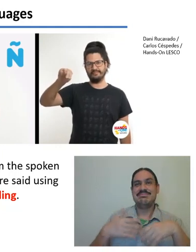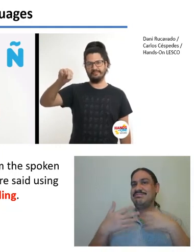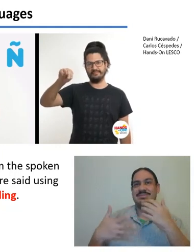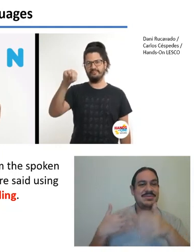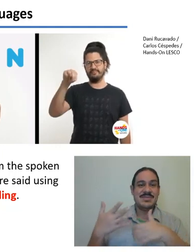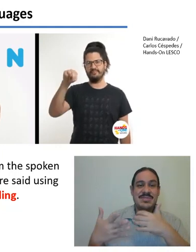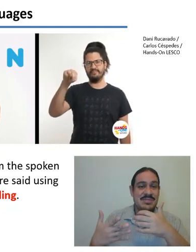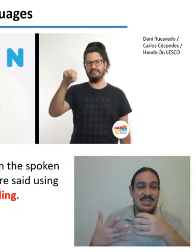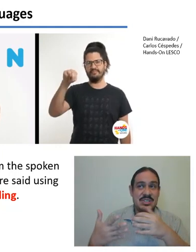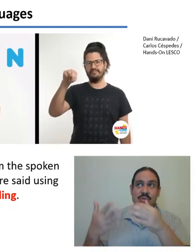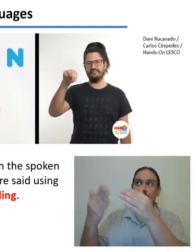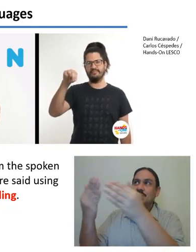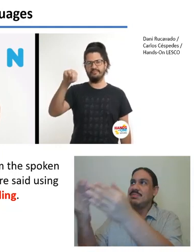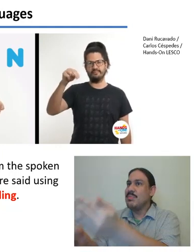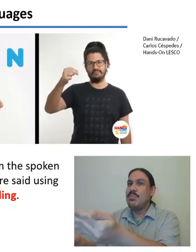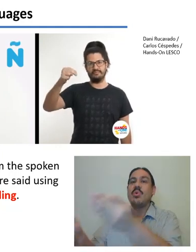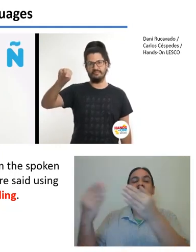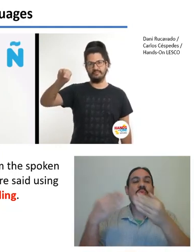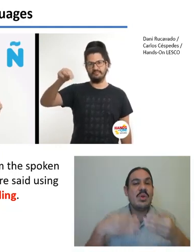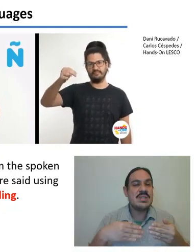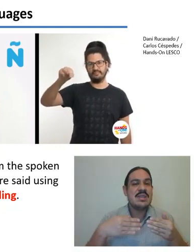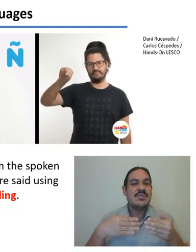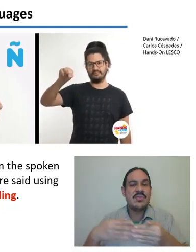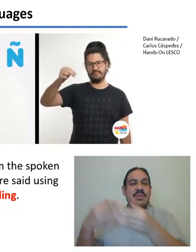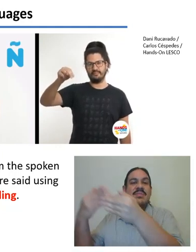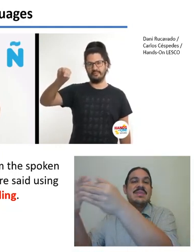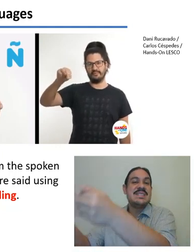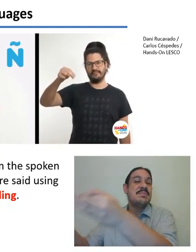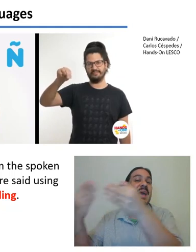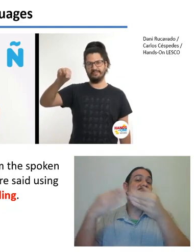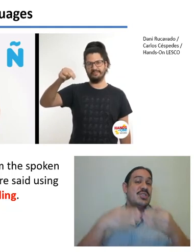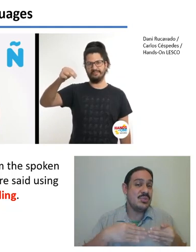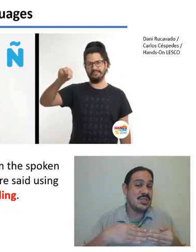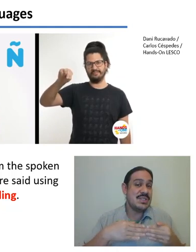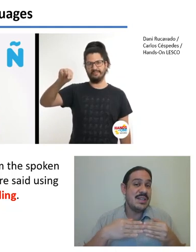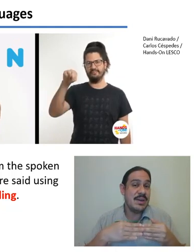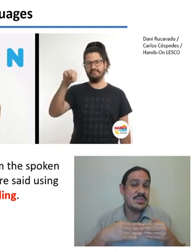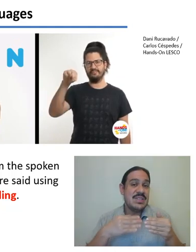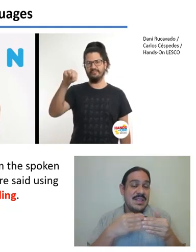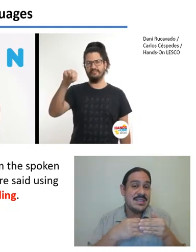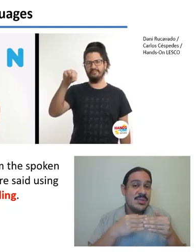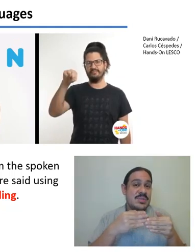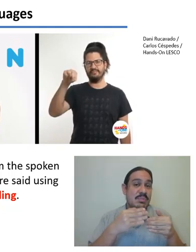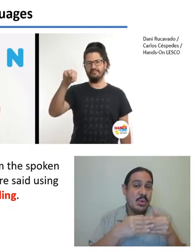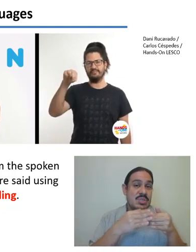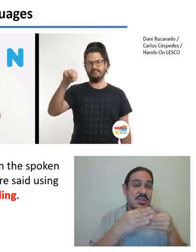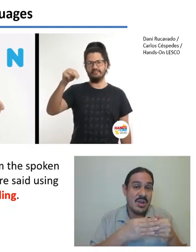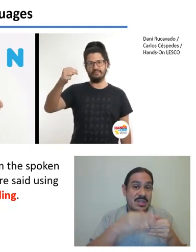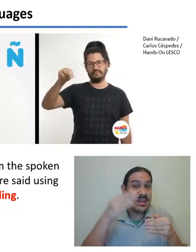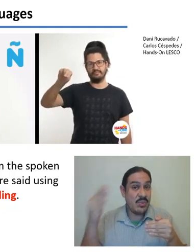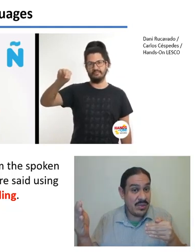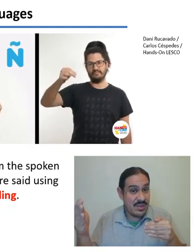and this includes written letters like "ñ" as in "año" 'year'